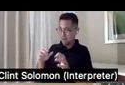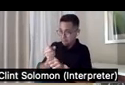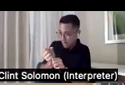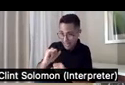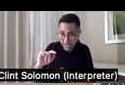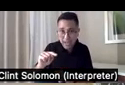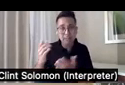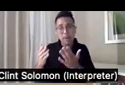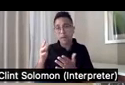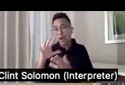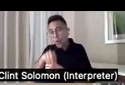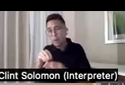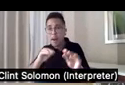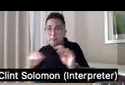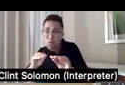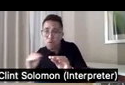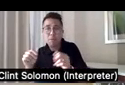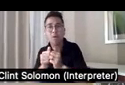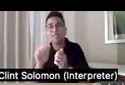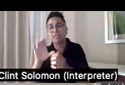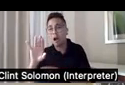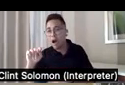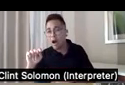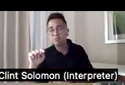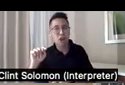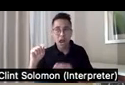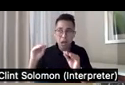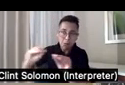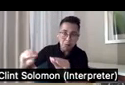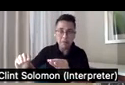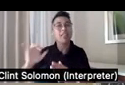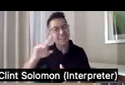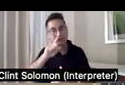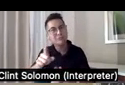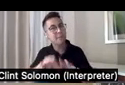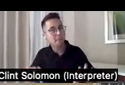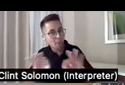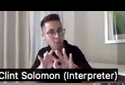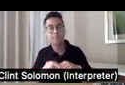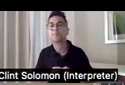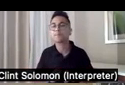the objects so that's really really important we also want to make sure especially in those early